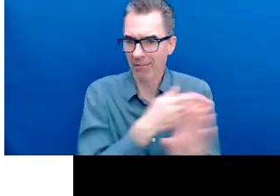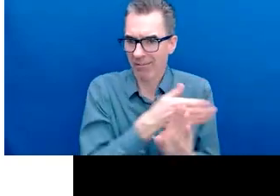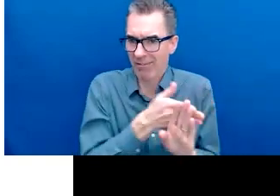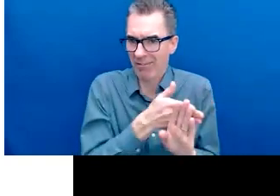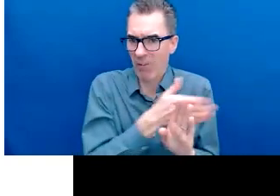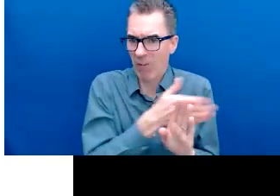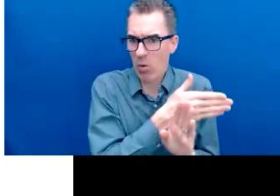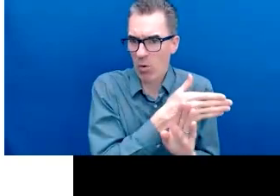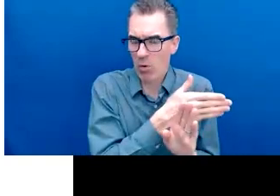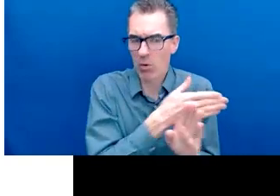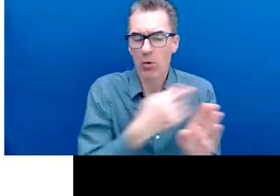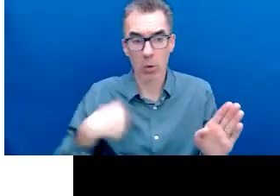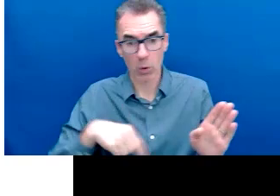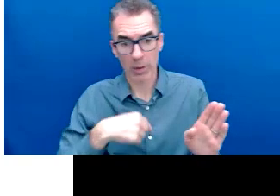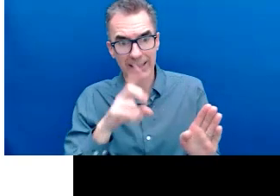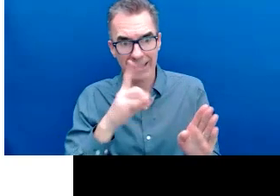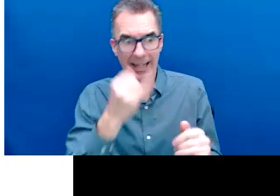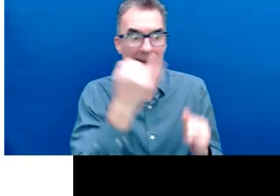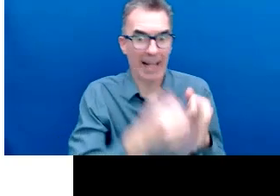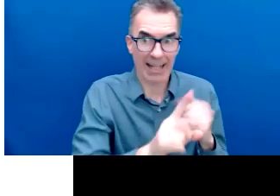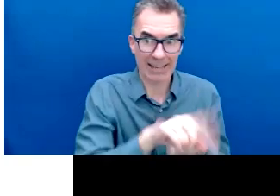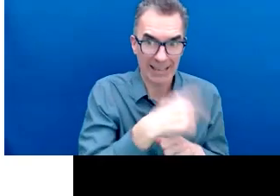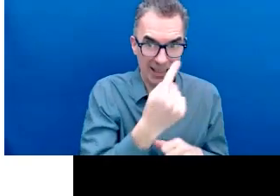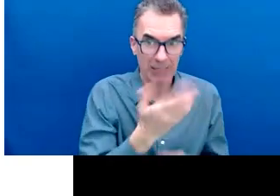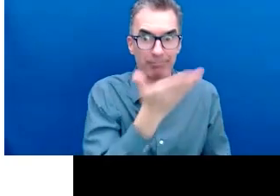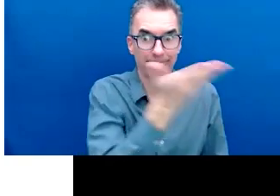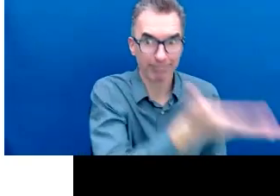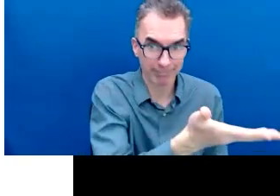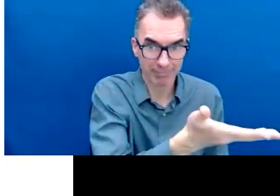we turned ours in on the very last day, which I'm sure a lot of colleges did.